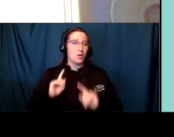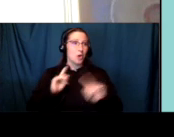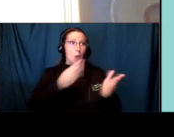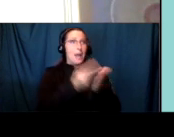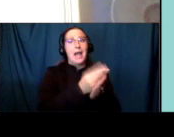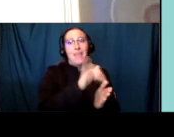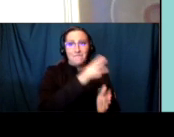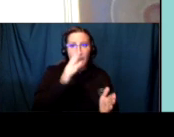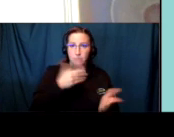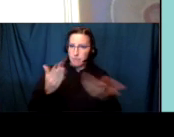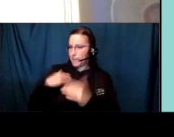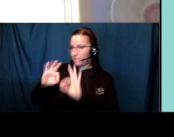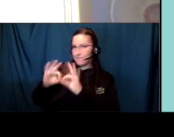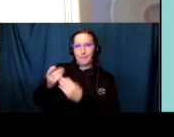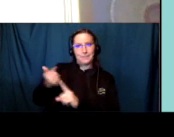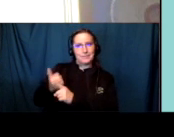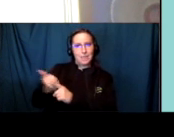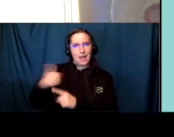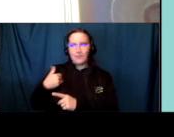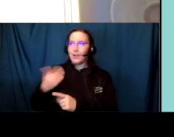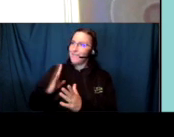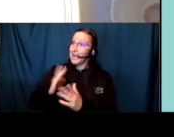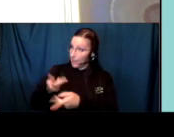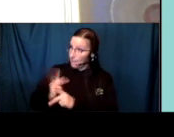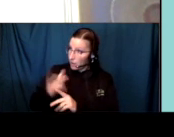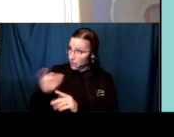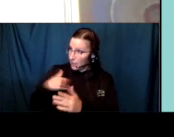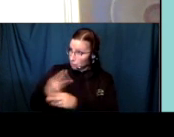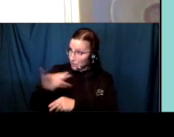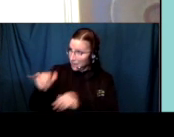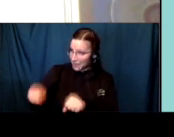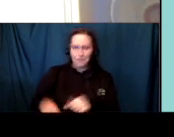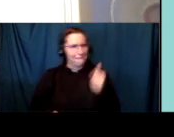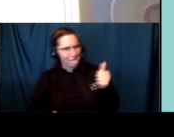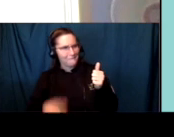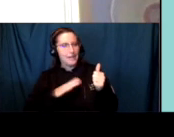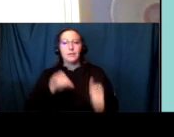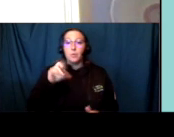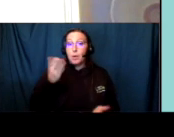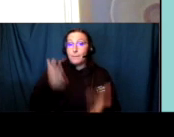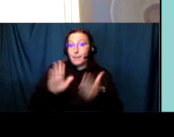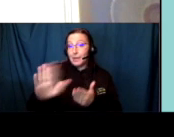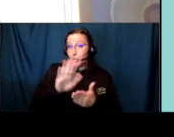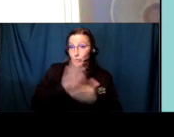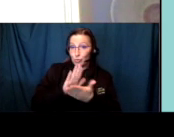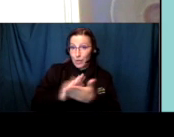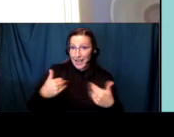one and they're probably more than happy to let you use it or you might have one at school, if you're working in a school. You might be able to borrow it from a